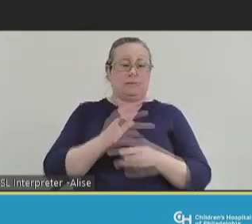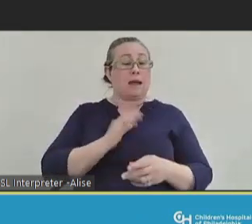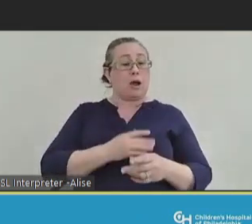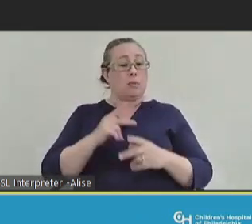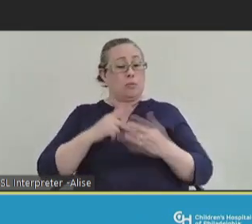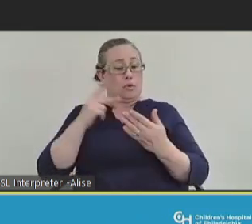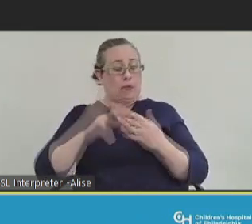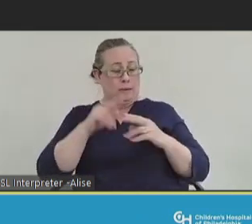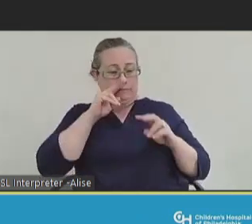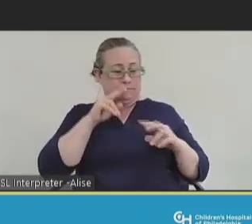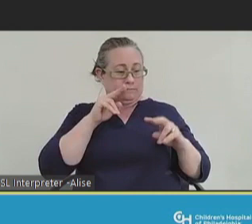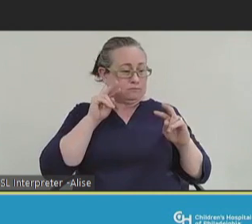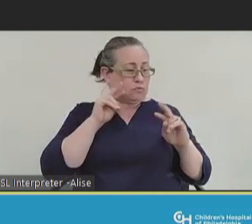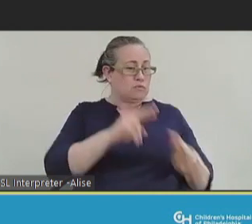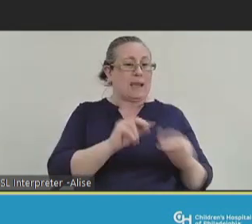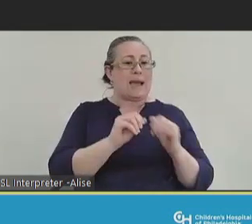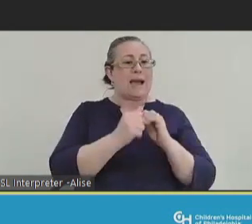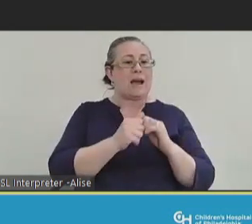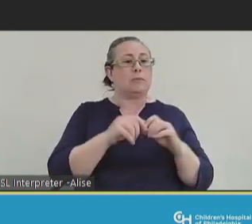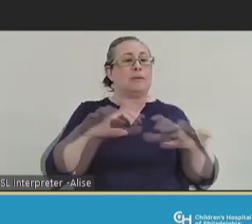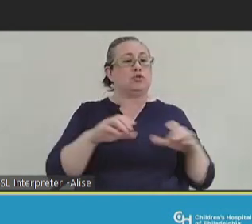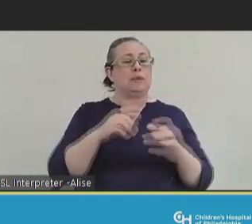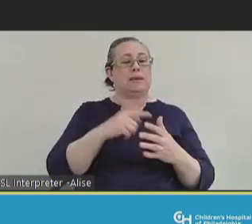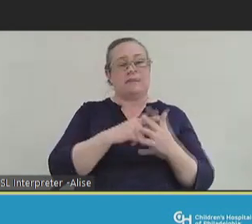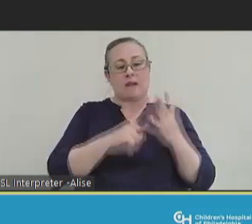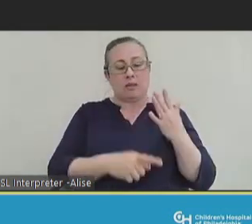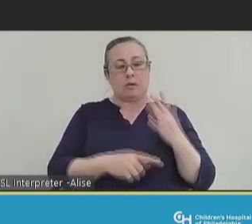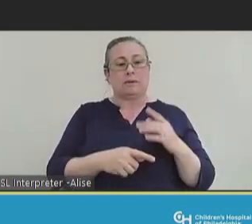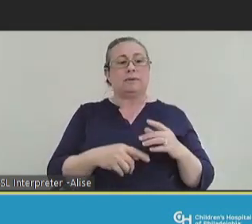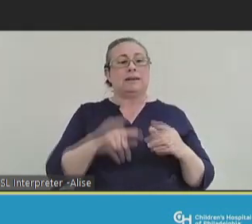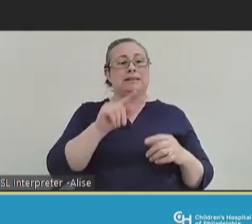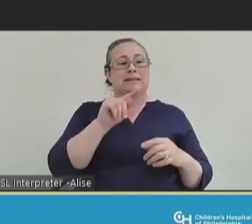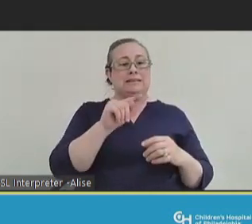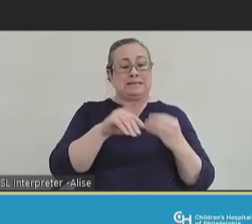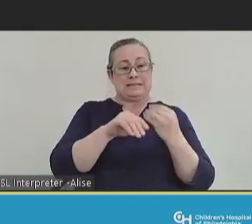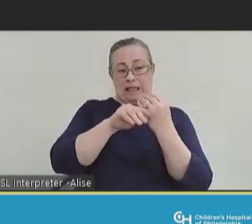approach by doing the following. We are offering telehealth to patients and their families,